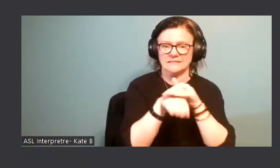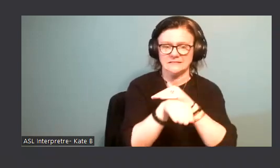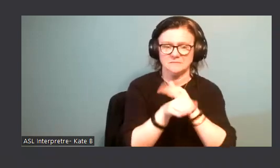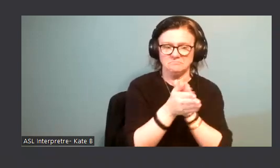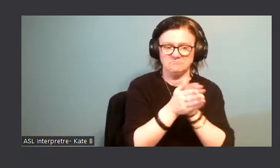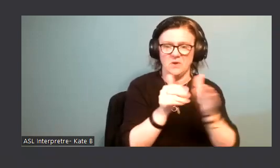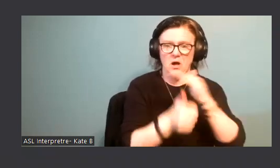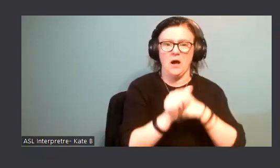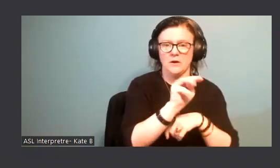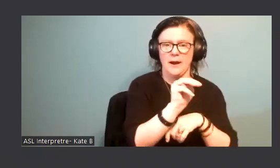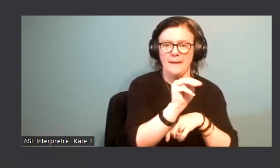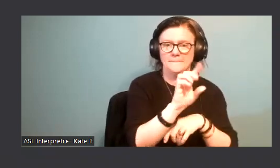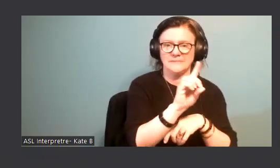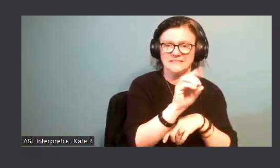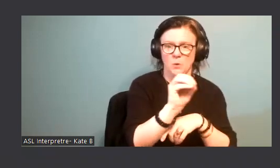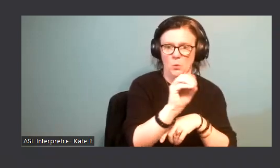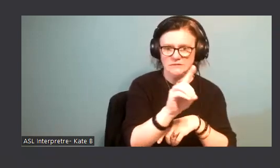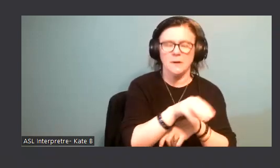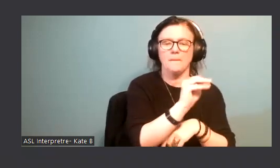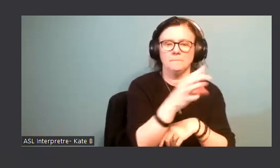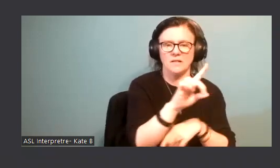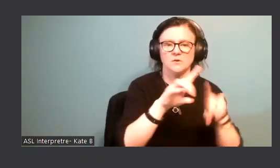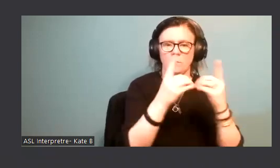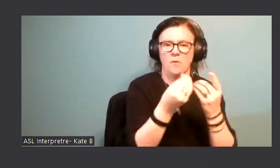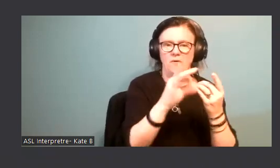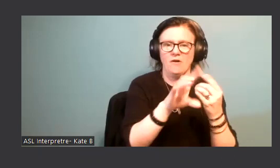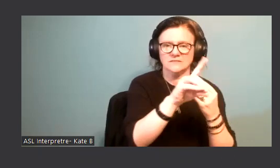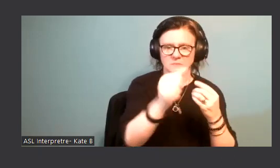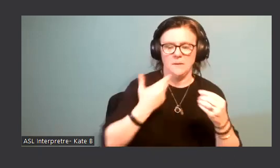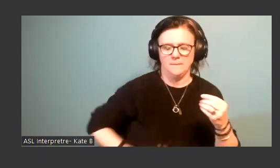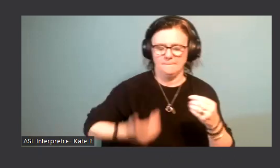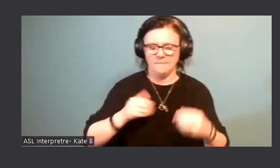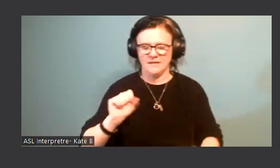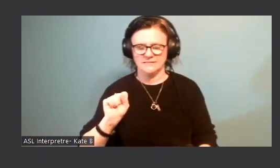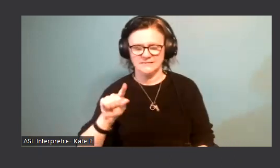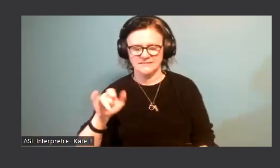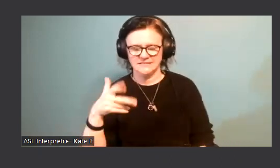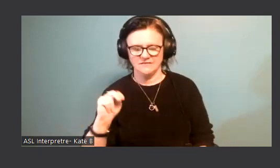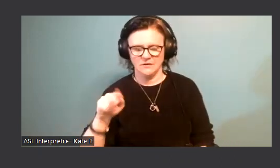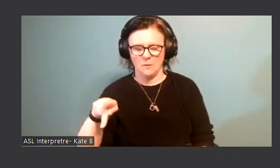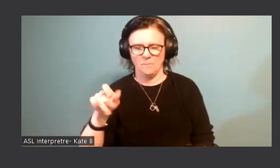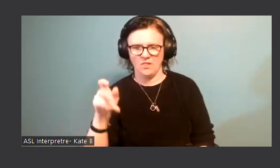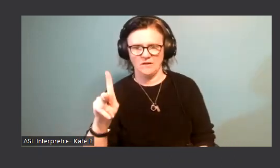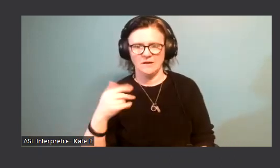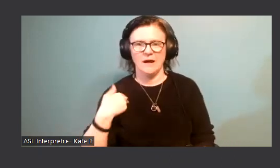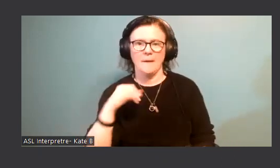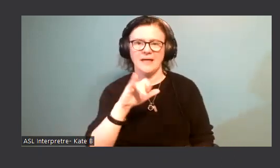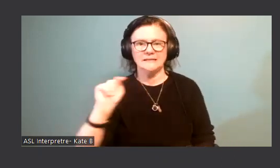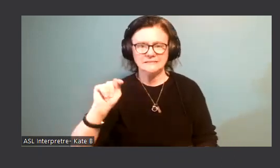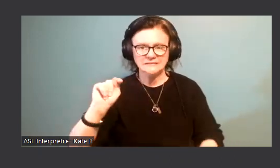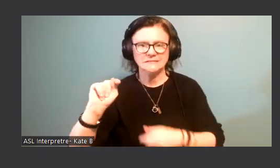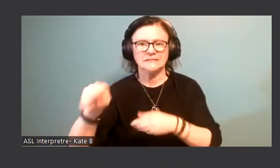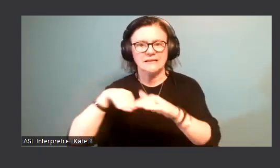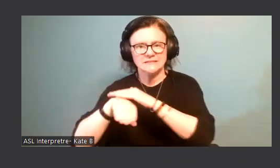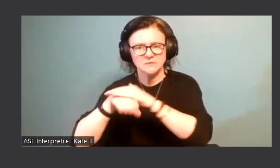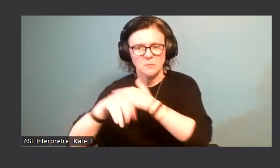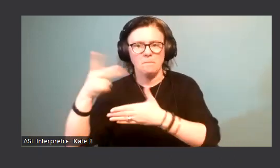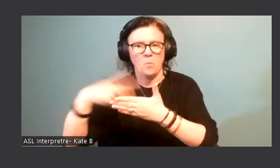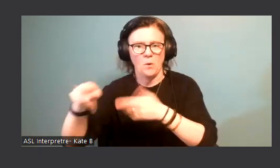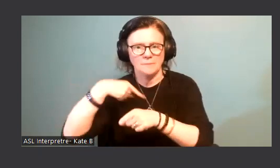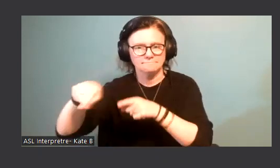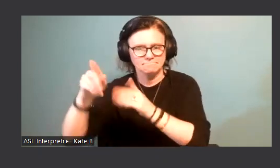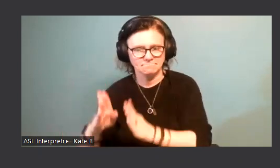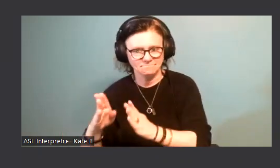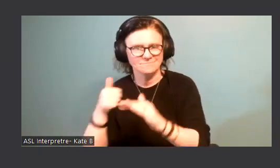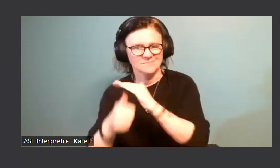Okay, let's go ahead and get started. Welcome,